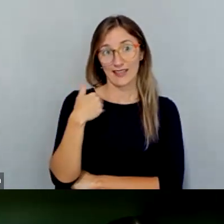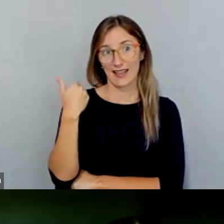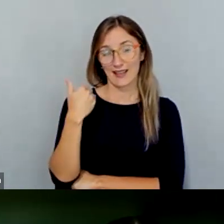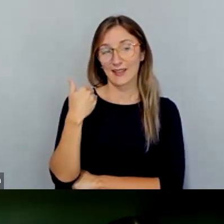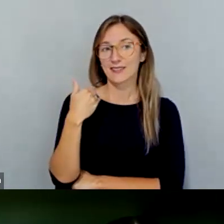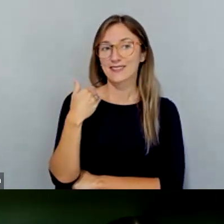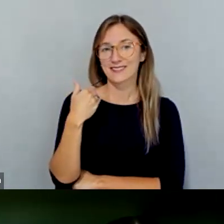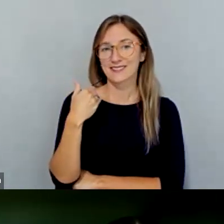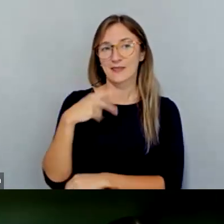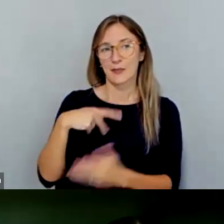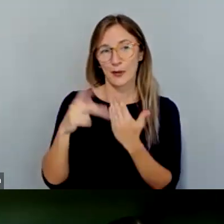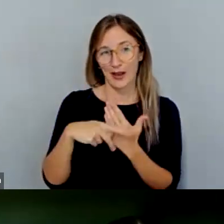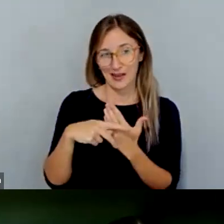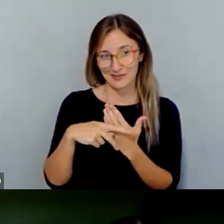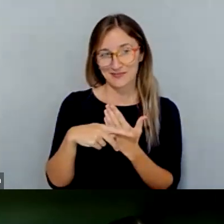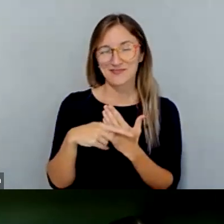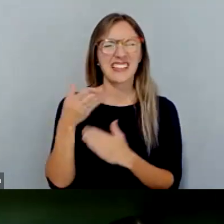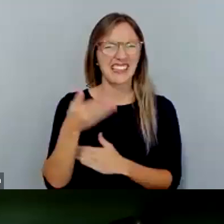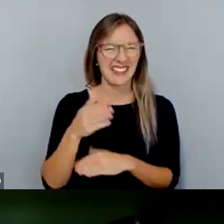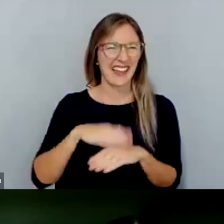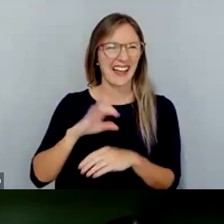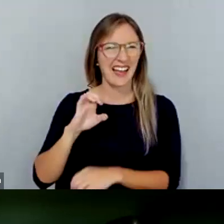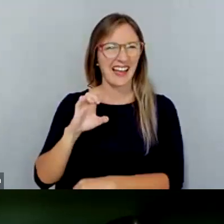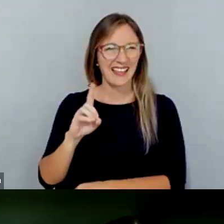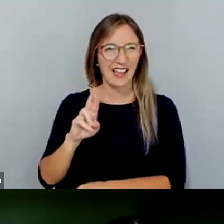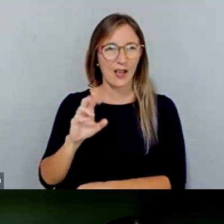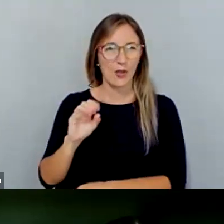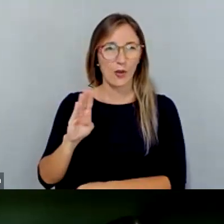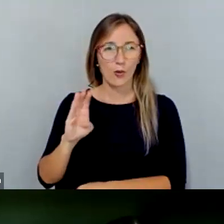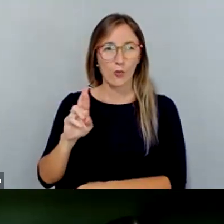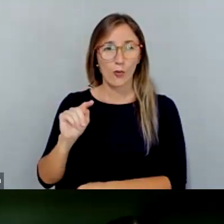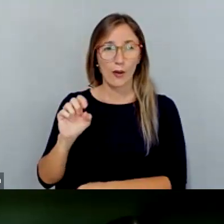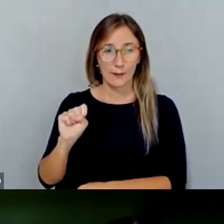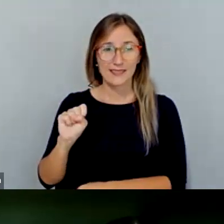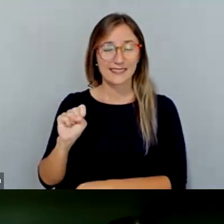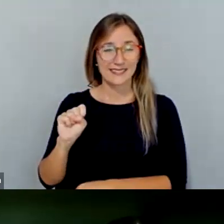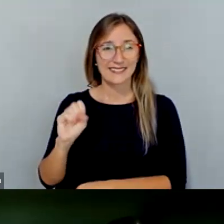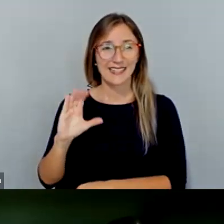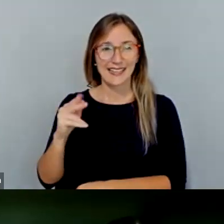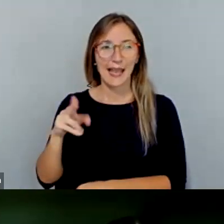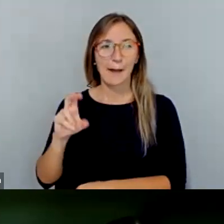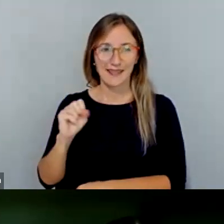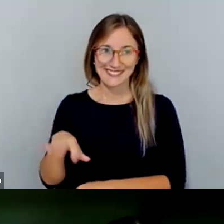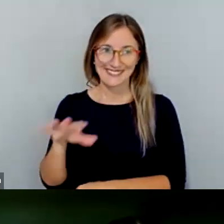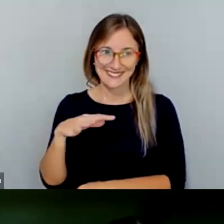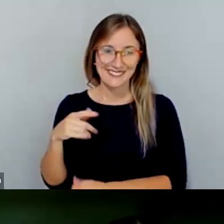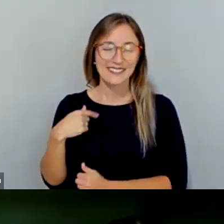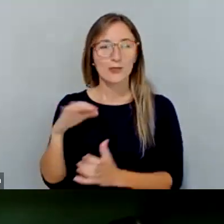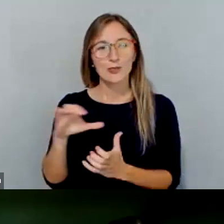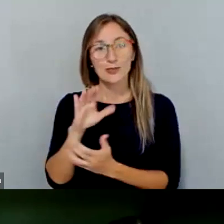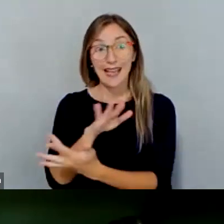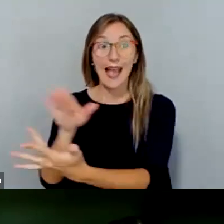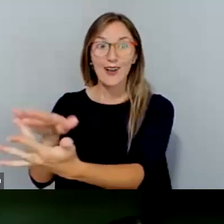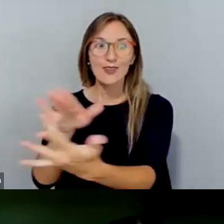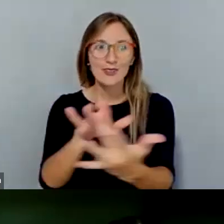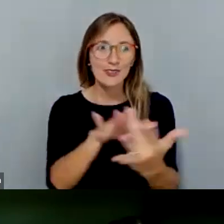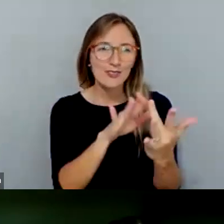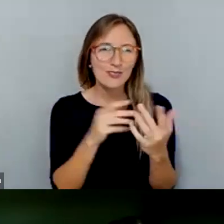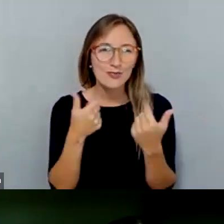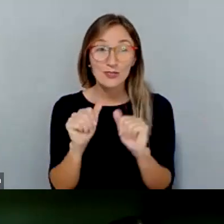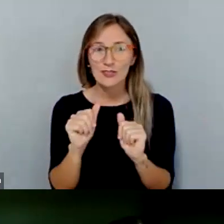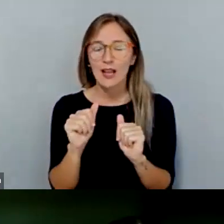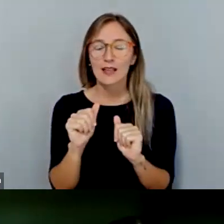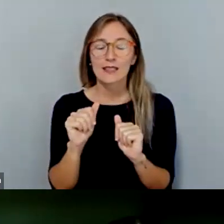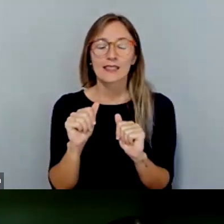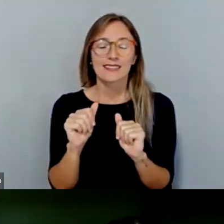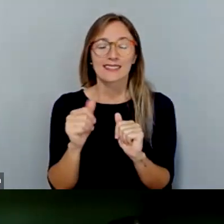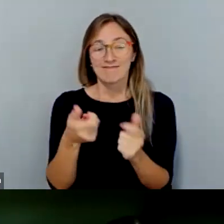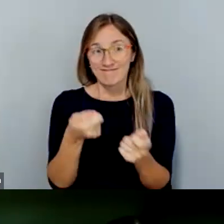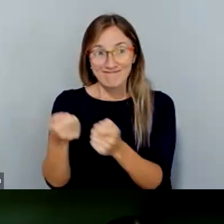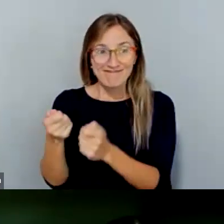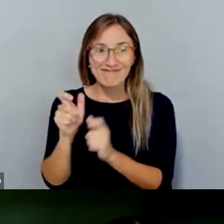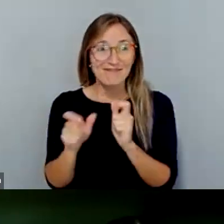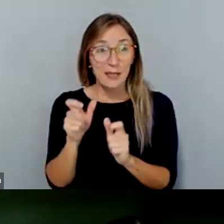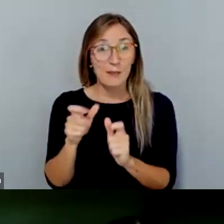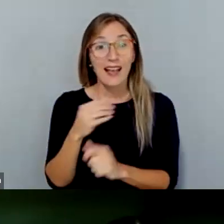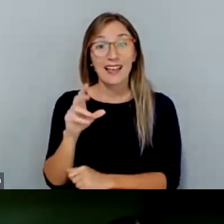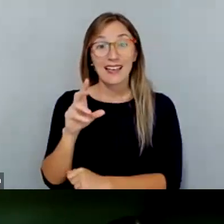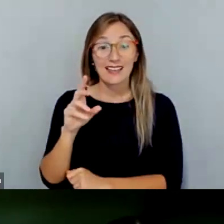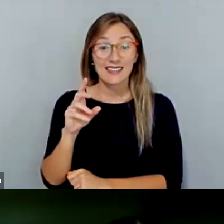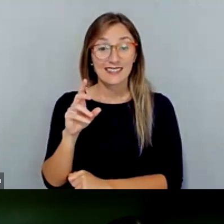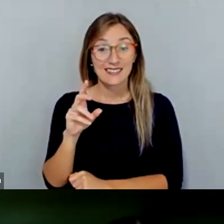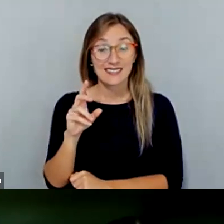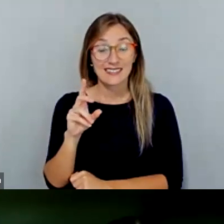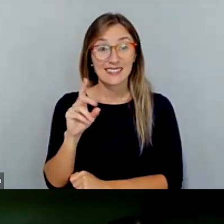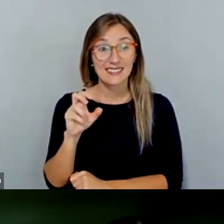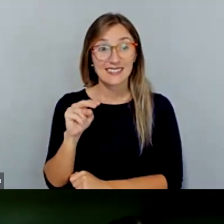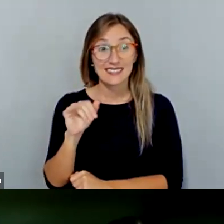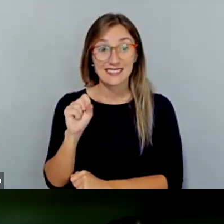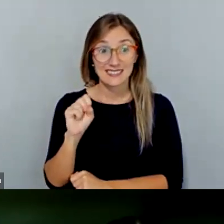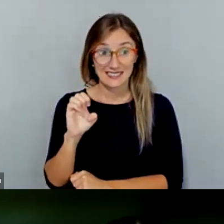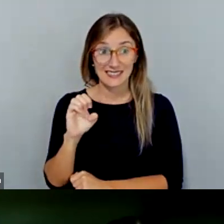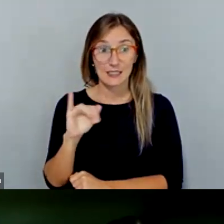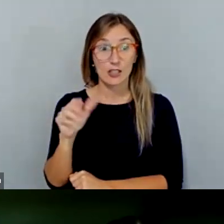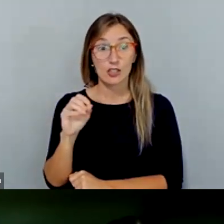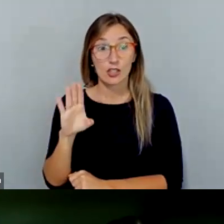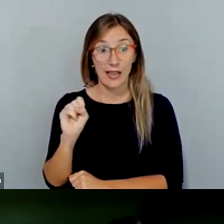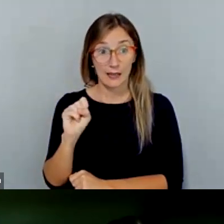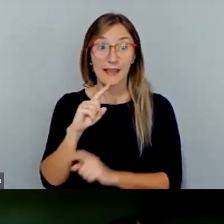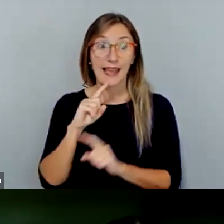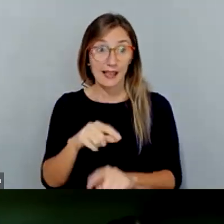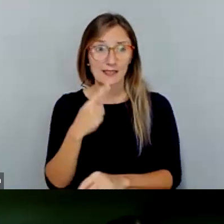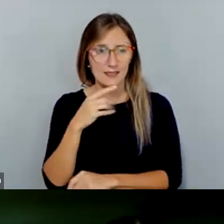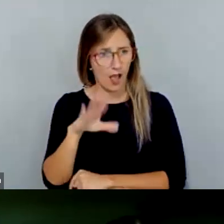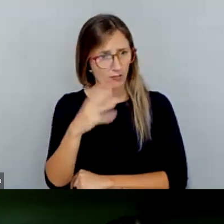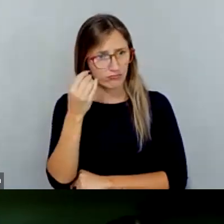excited.